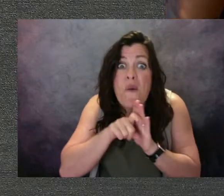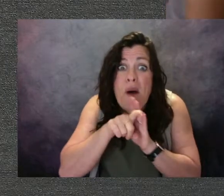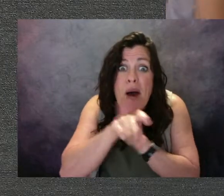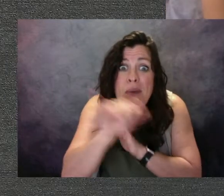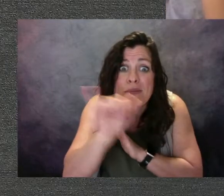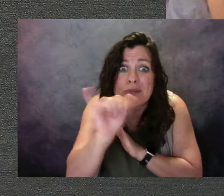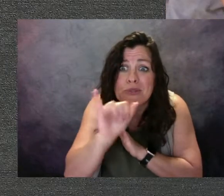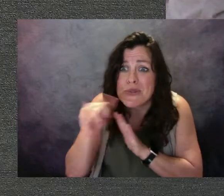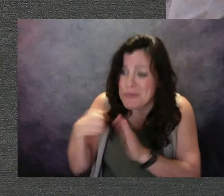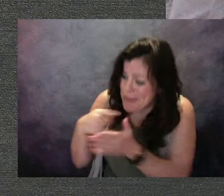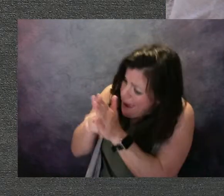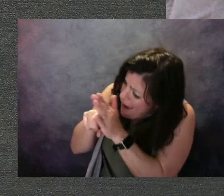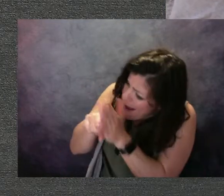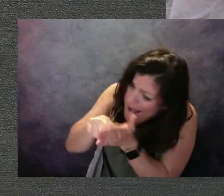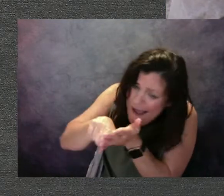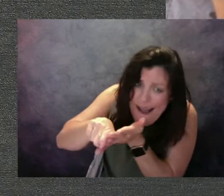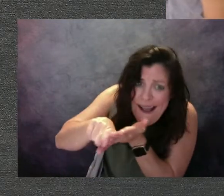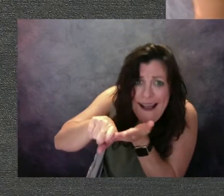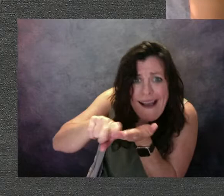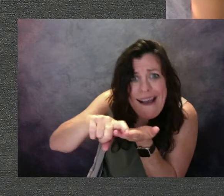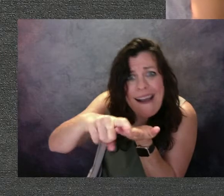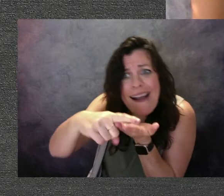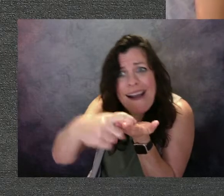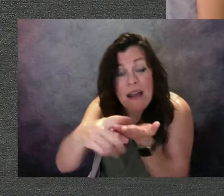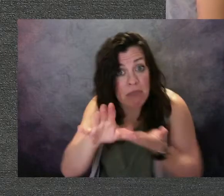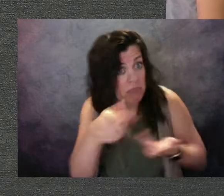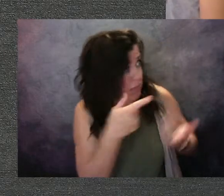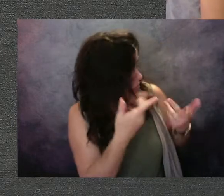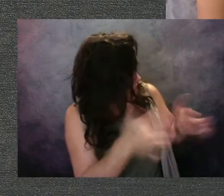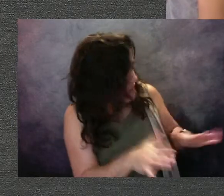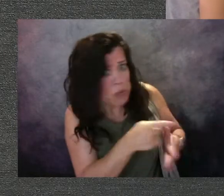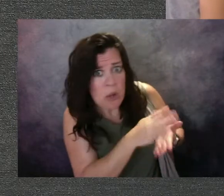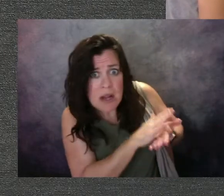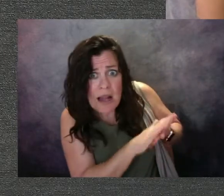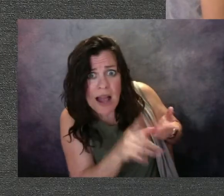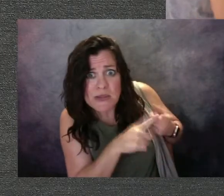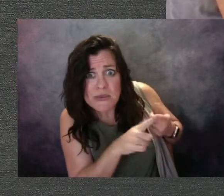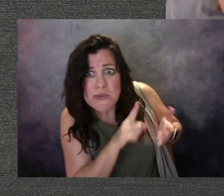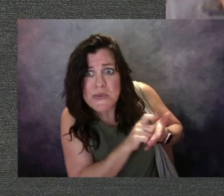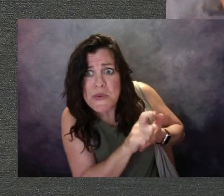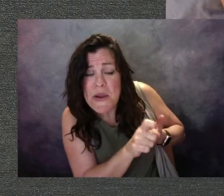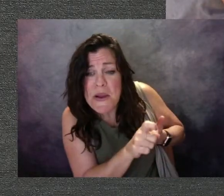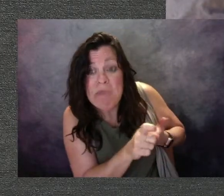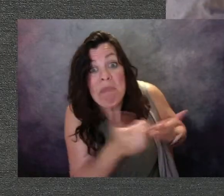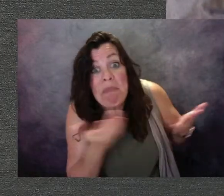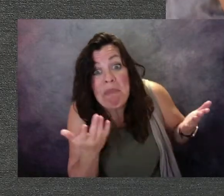I don't know if I've ever been kind to a worm. Have you guys? When you slow down peaceful piggies notice all the magical